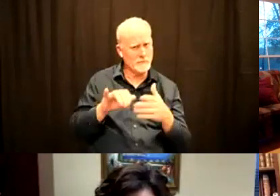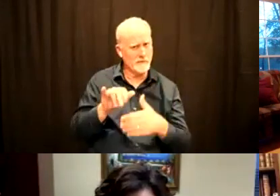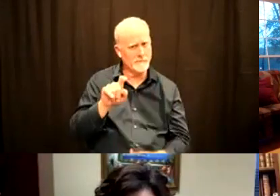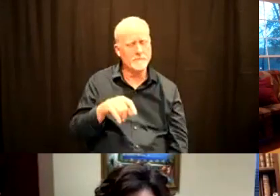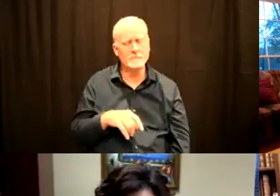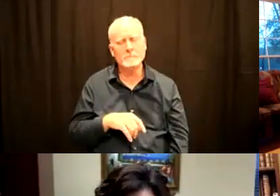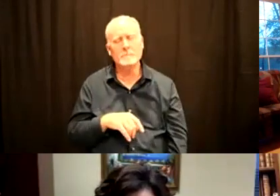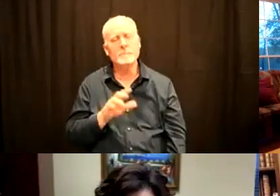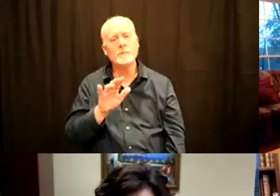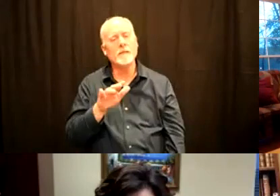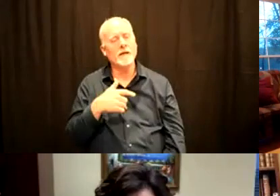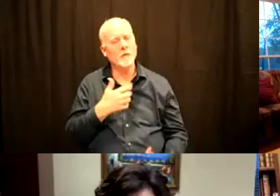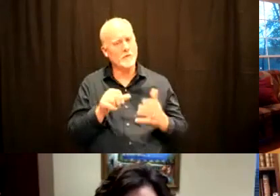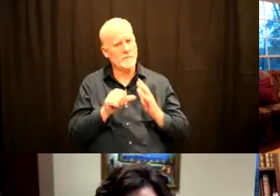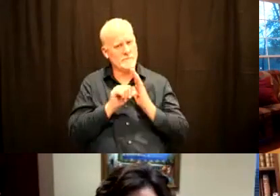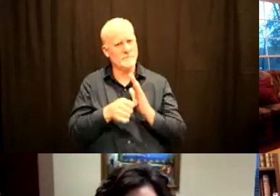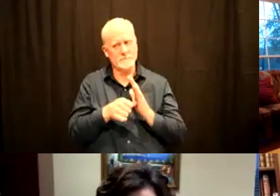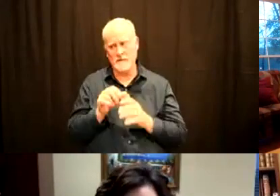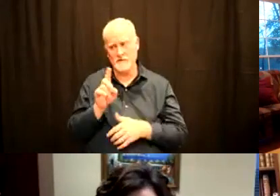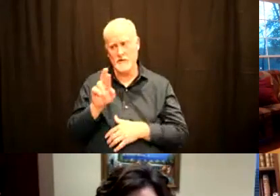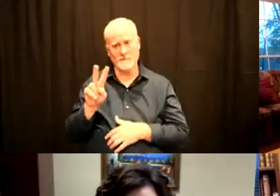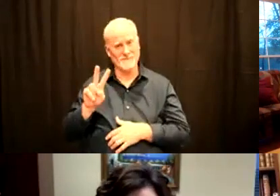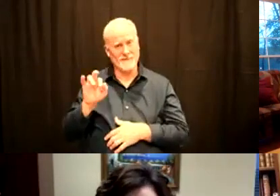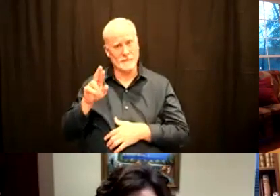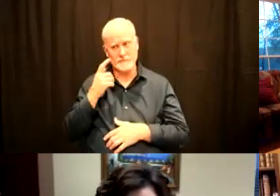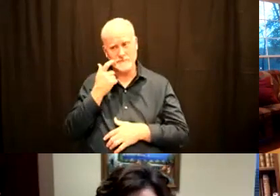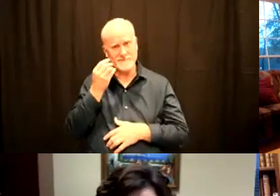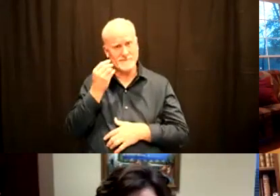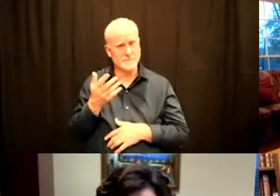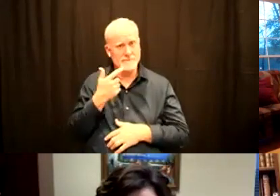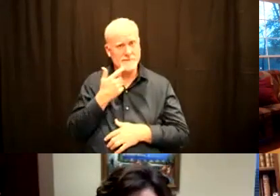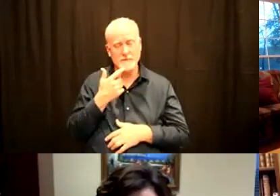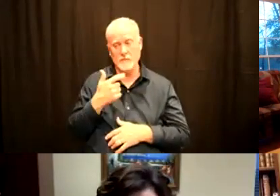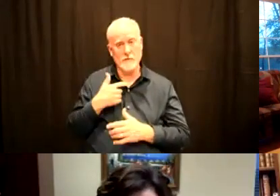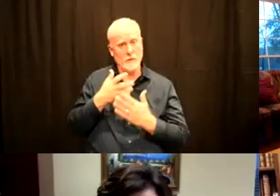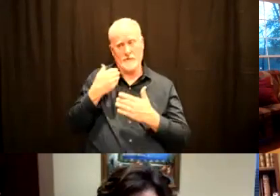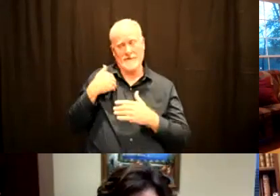reiterate what dr vickers said which is one of the things we learned in the fall is that the rate of